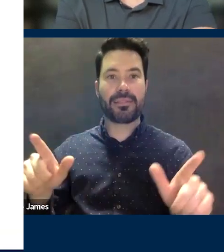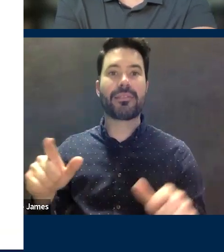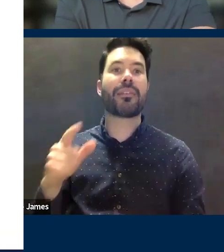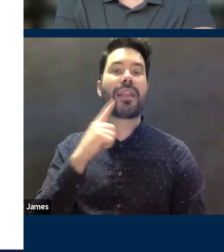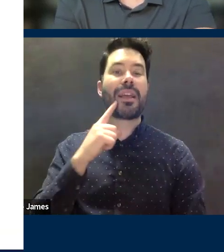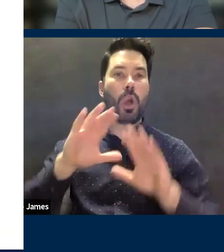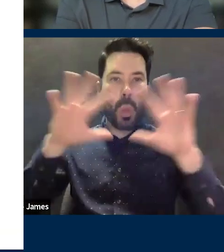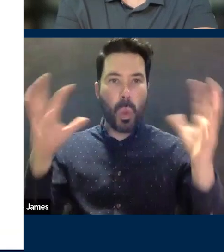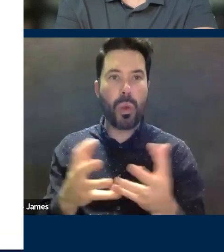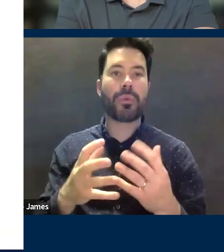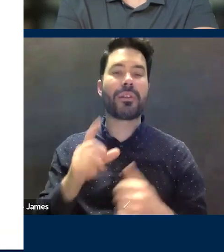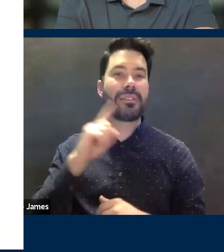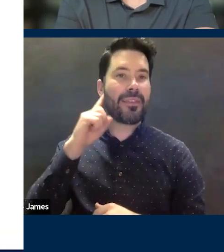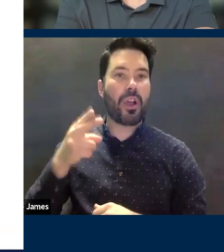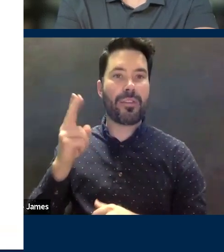So, looking forward to hearing from him.